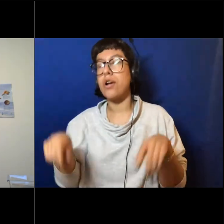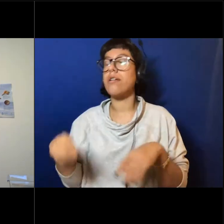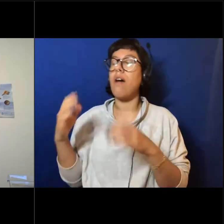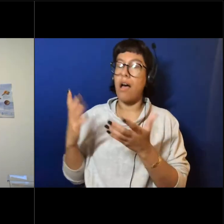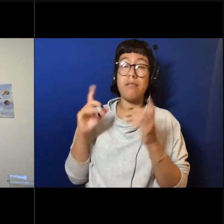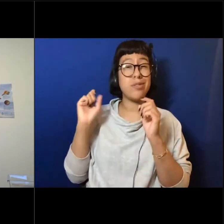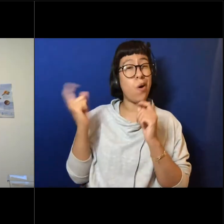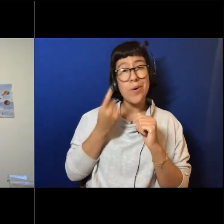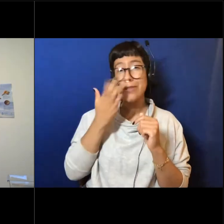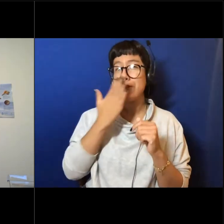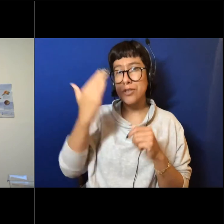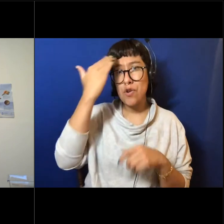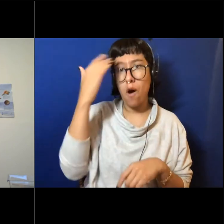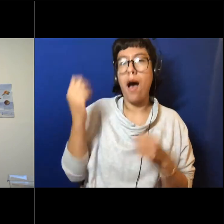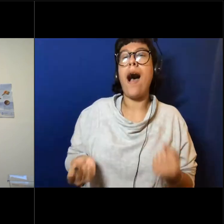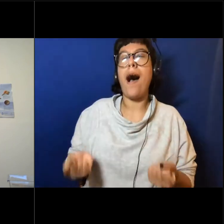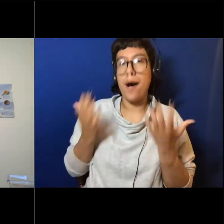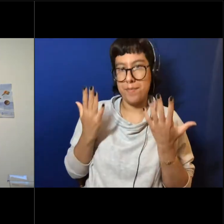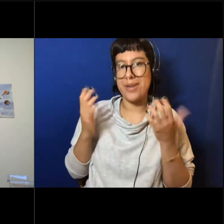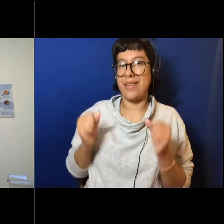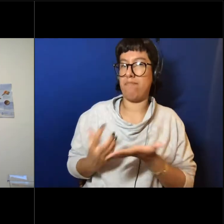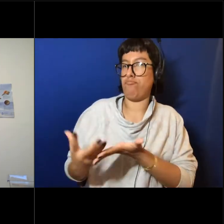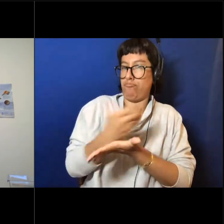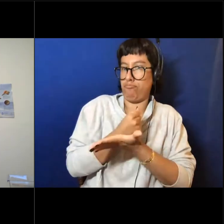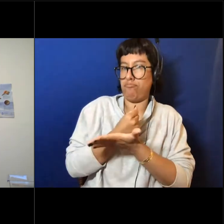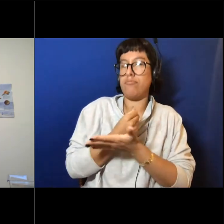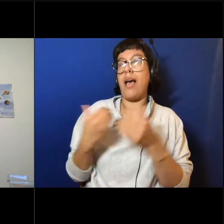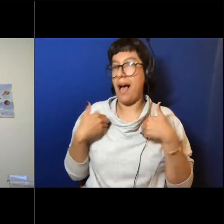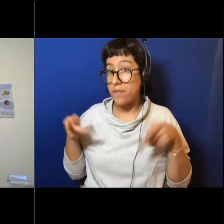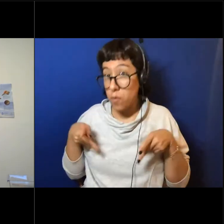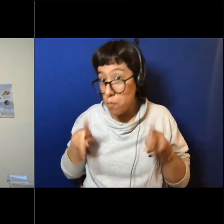It's always a good idea to make sure you have the right permit and that you know those sizes.